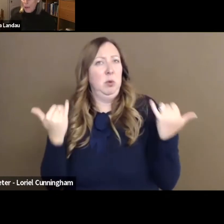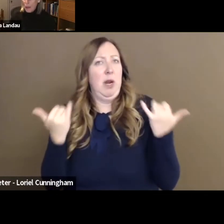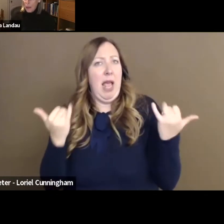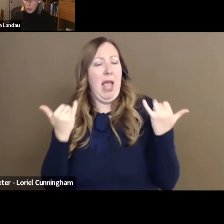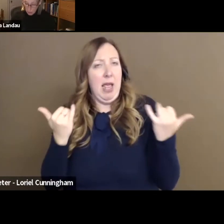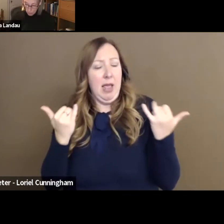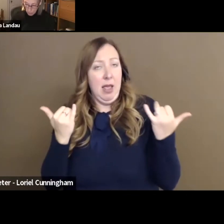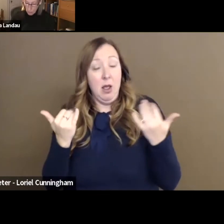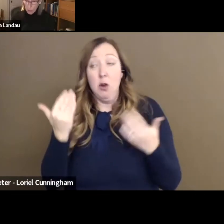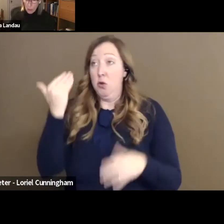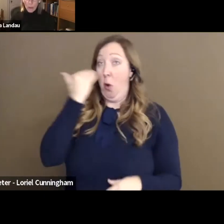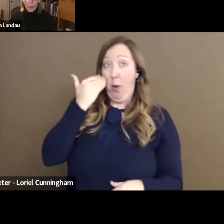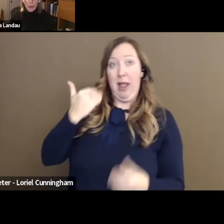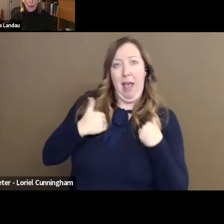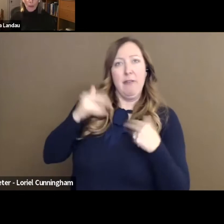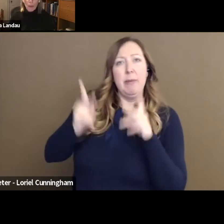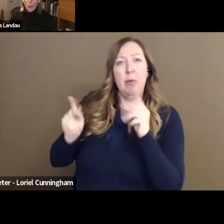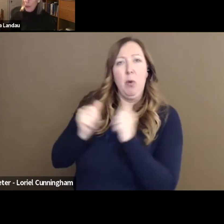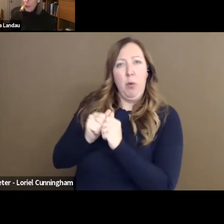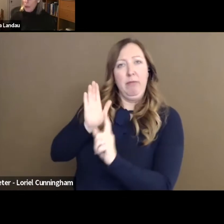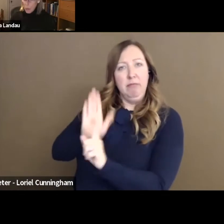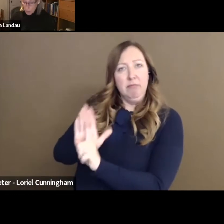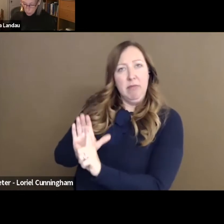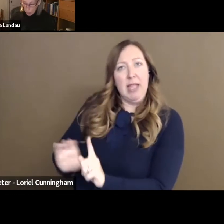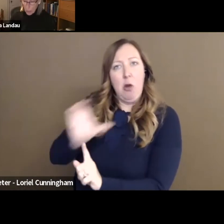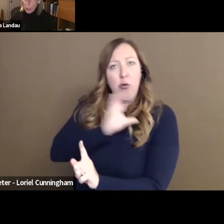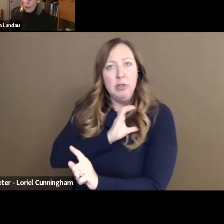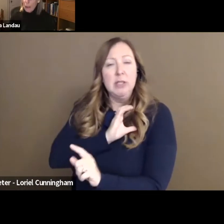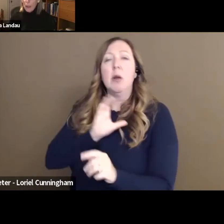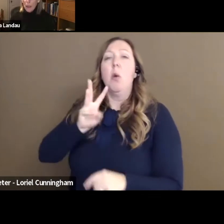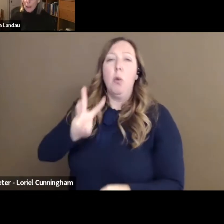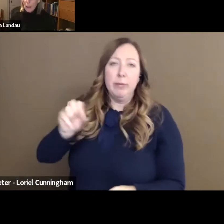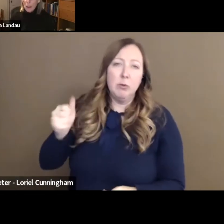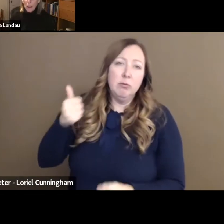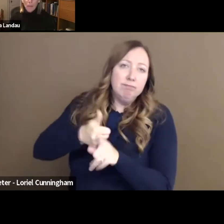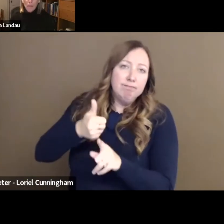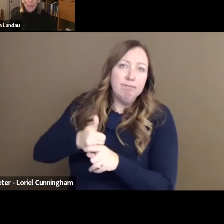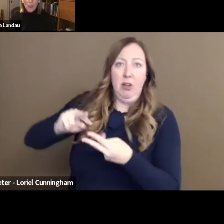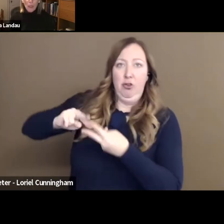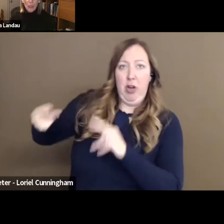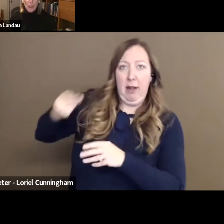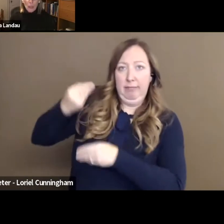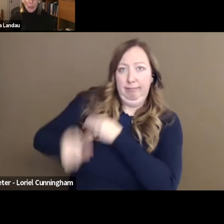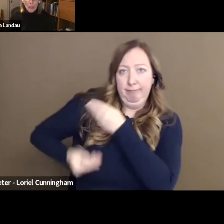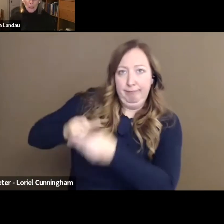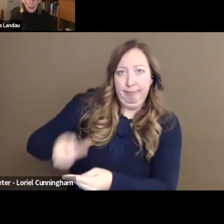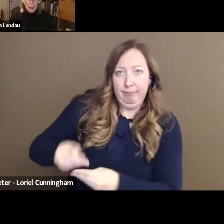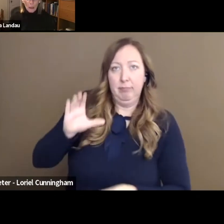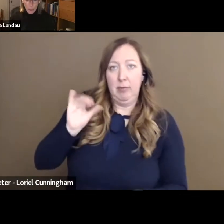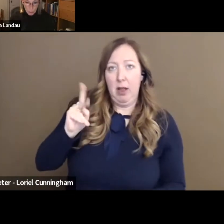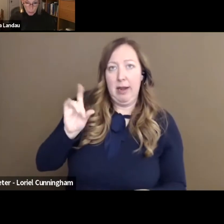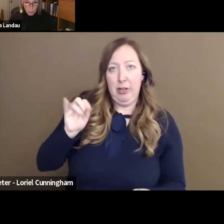there are uh there that william syndrome is a genetic uh condition